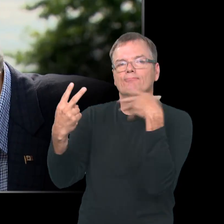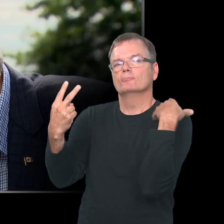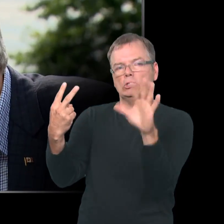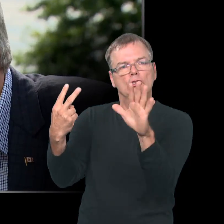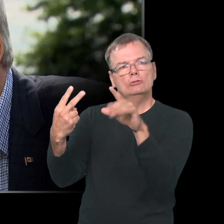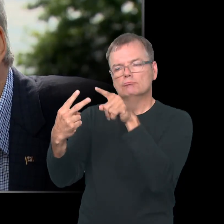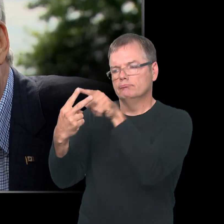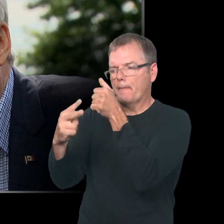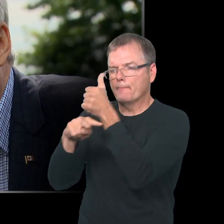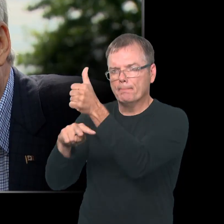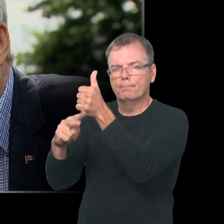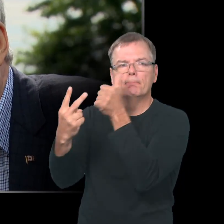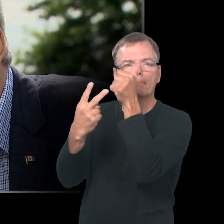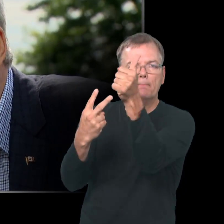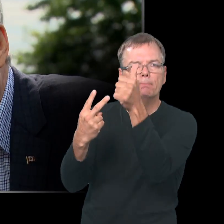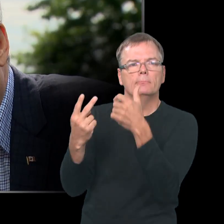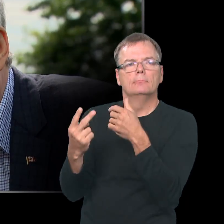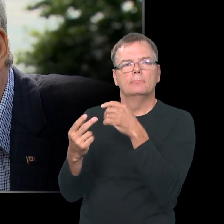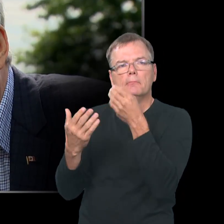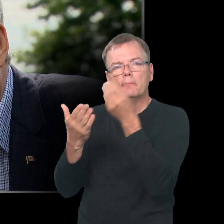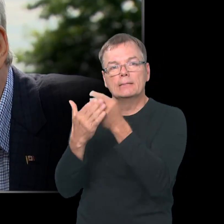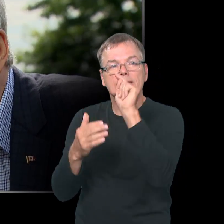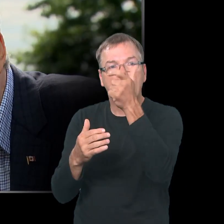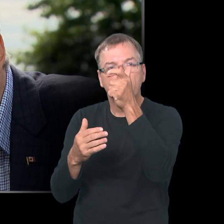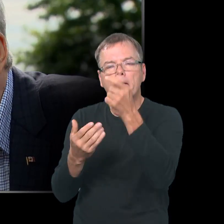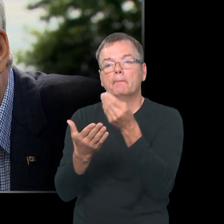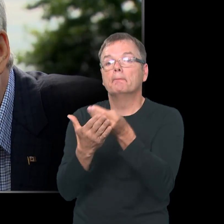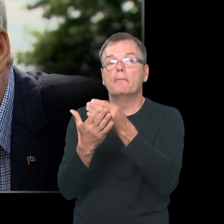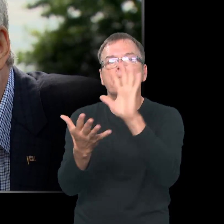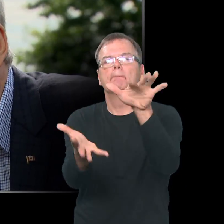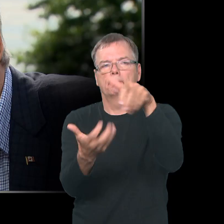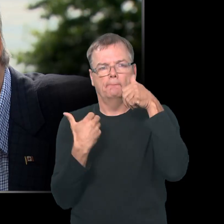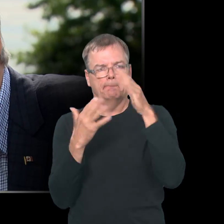The two people responsible have been held accountable. The taxpayers have been repaid.